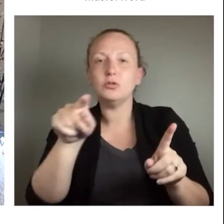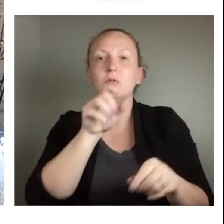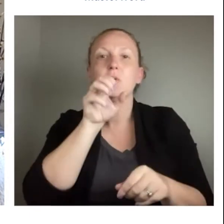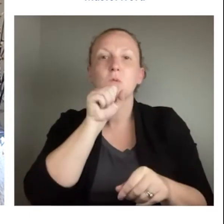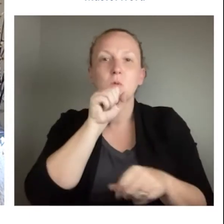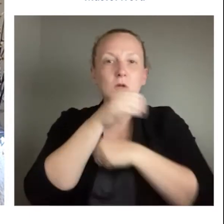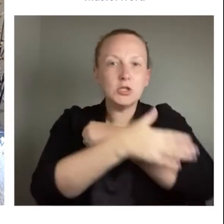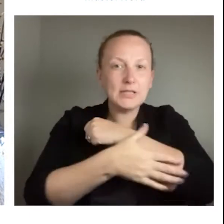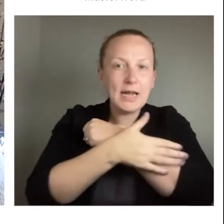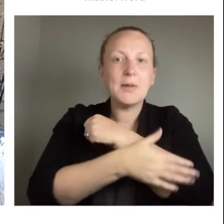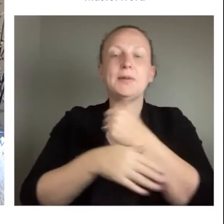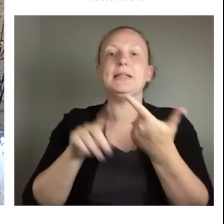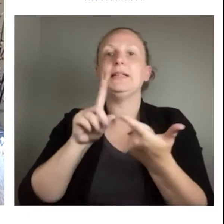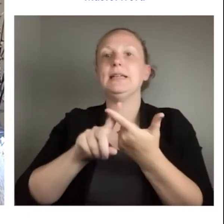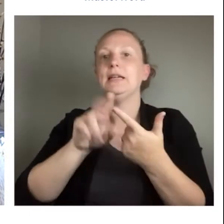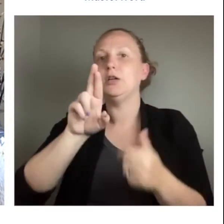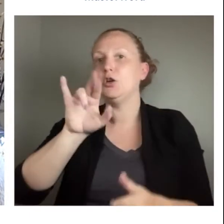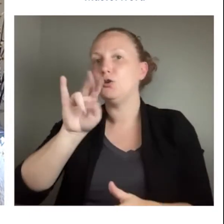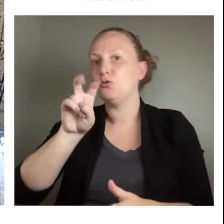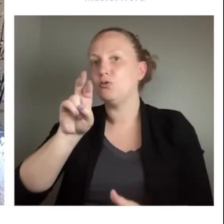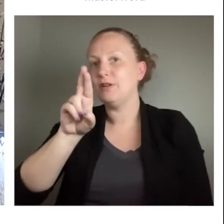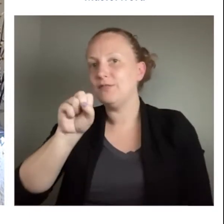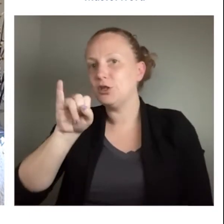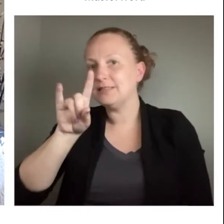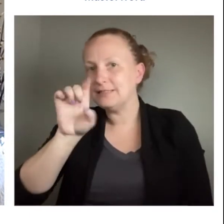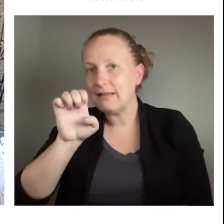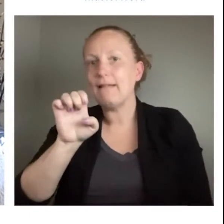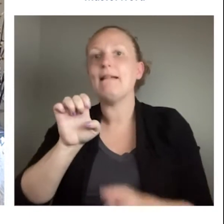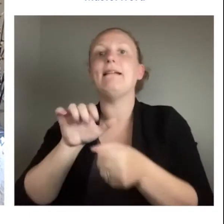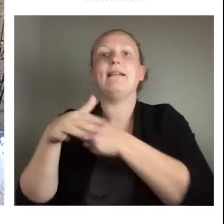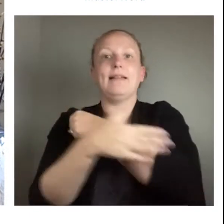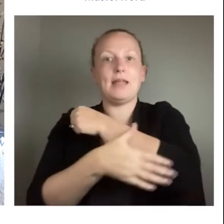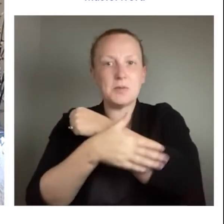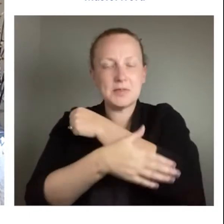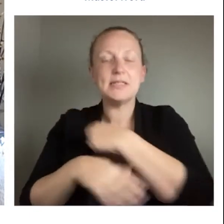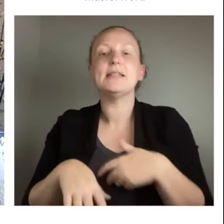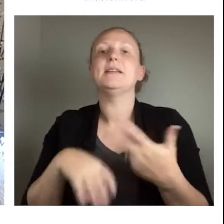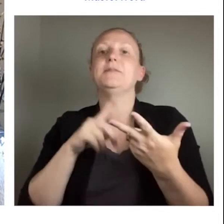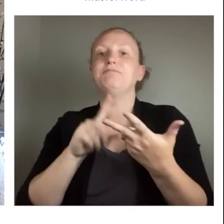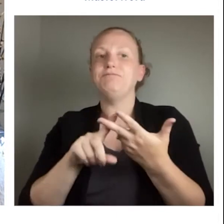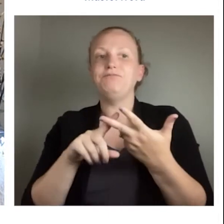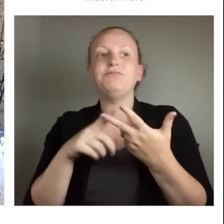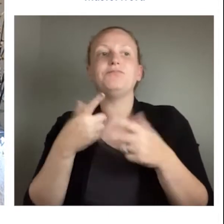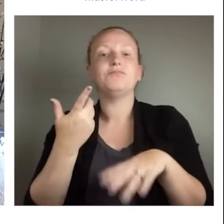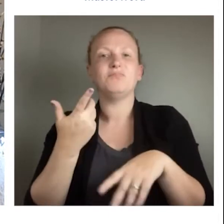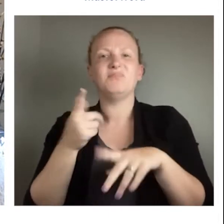San Diego County, Riverside County, Los Angeles County. And right now all of the state.